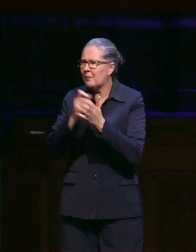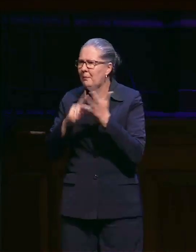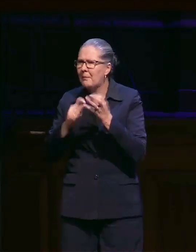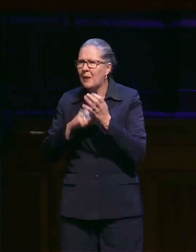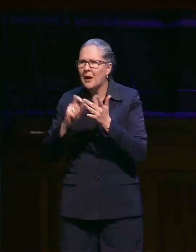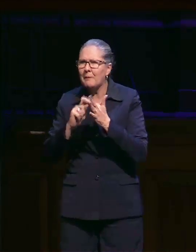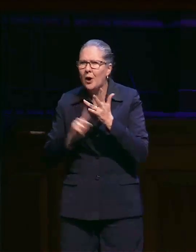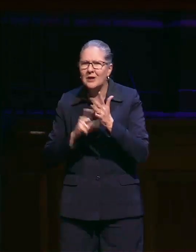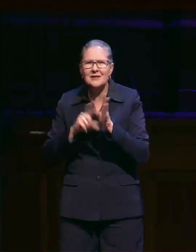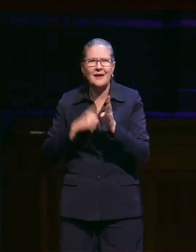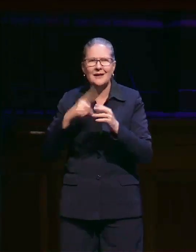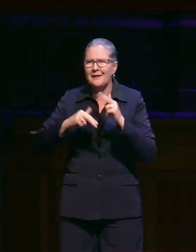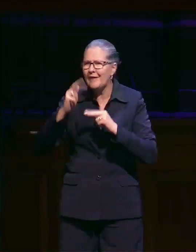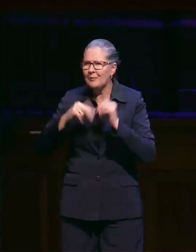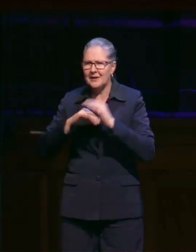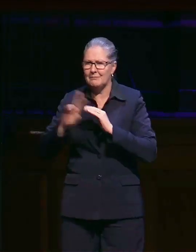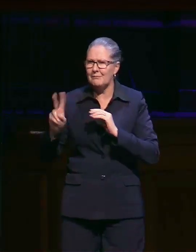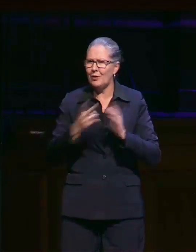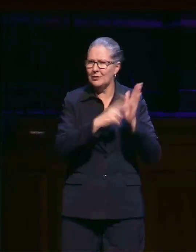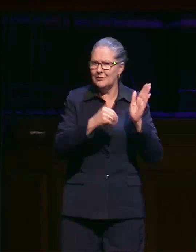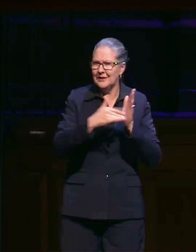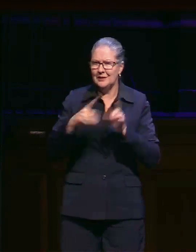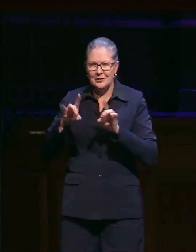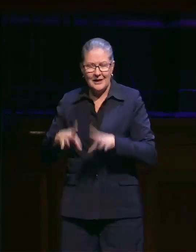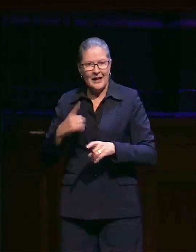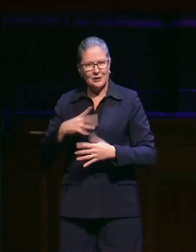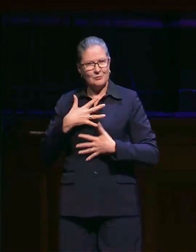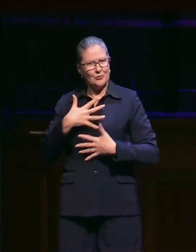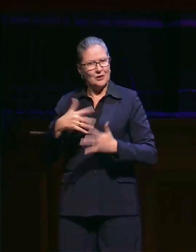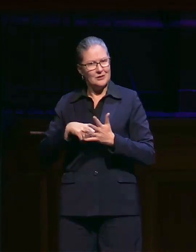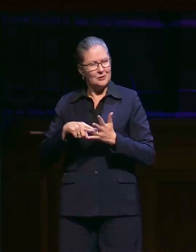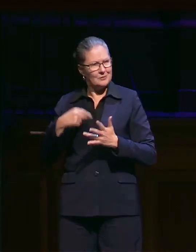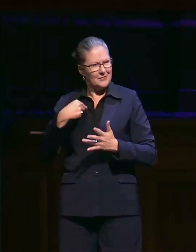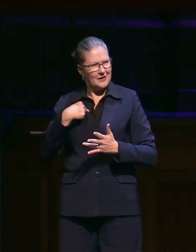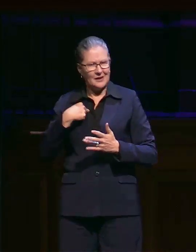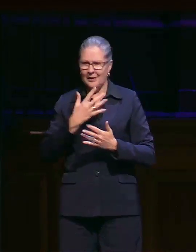countries and surprisingly to me rather a lot of you have come to hear me talk